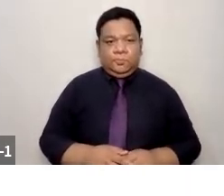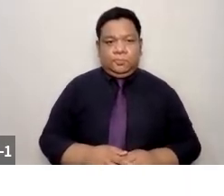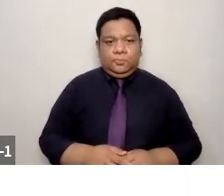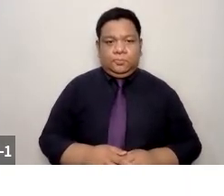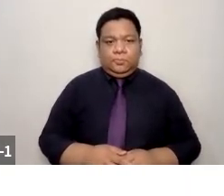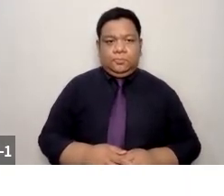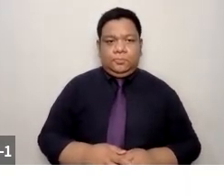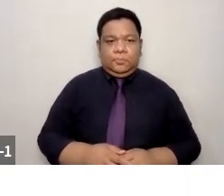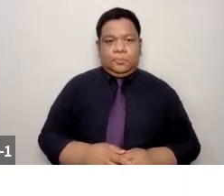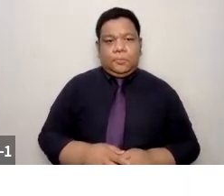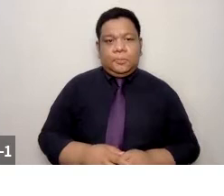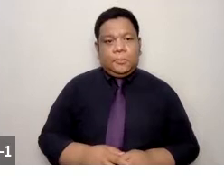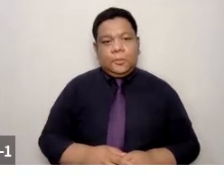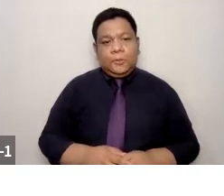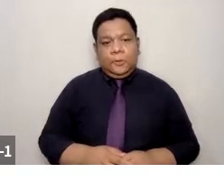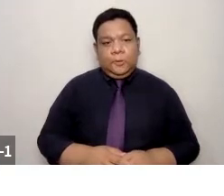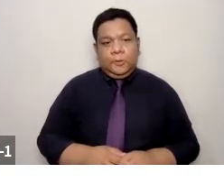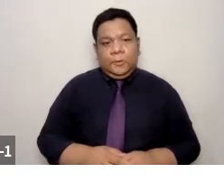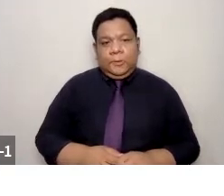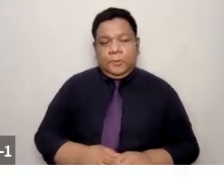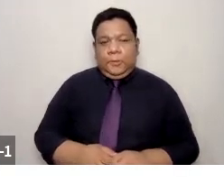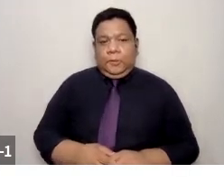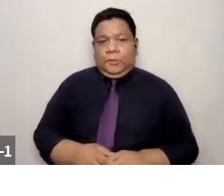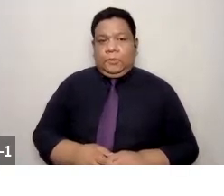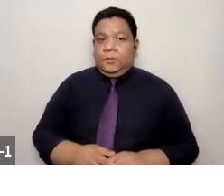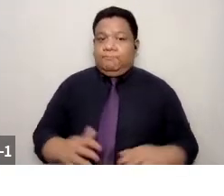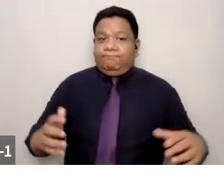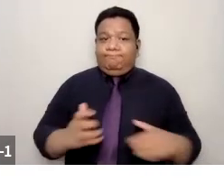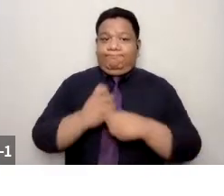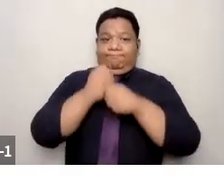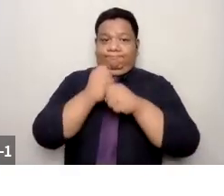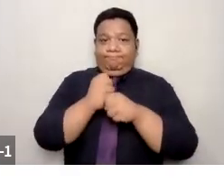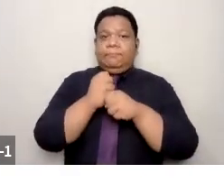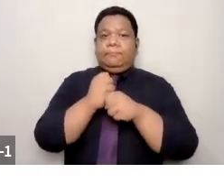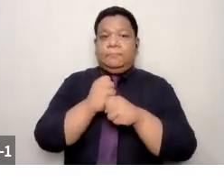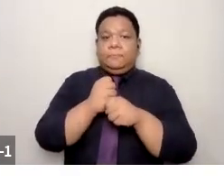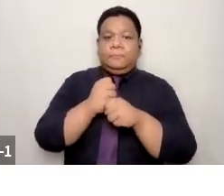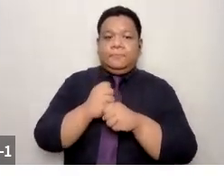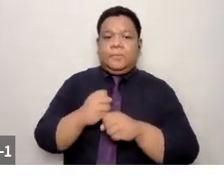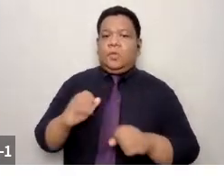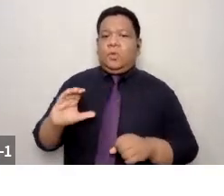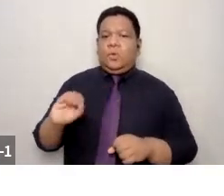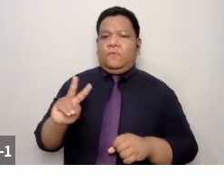This is just the summary of Covax and the role of UNICEF.